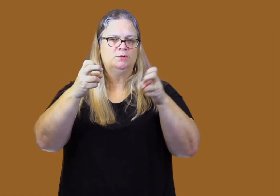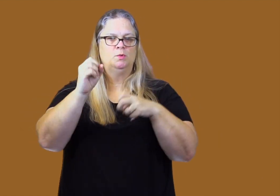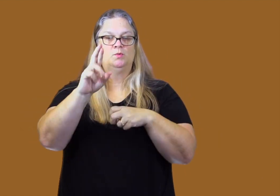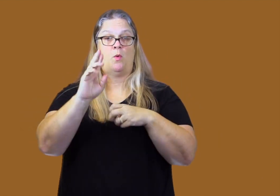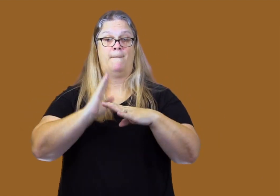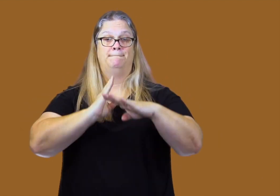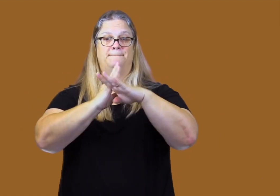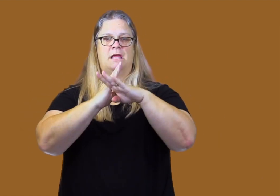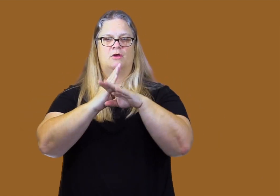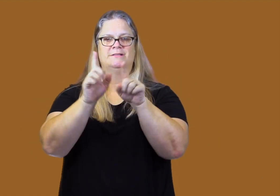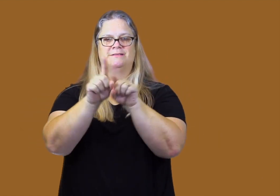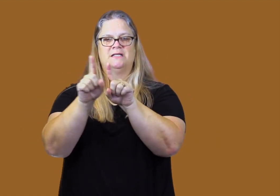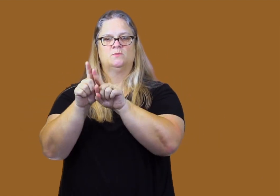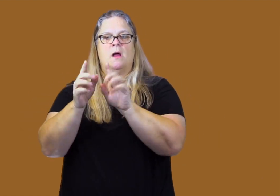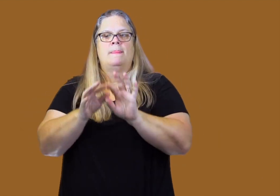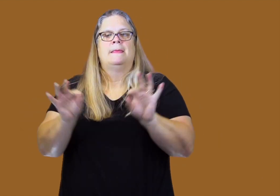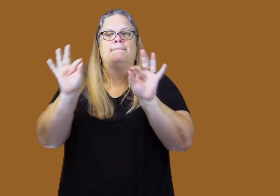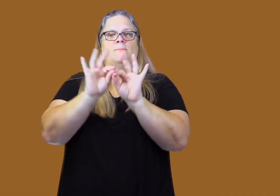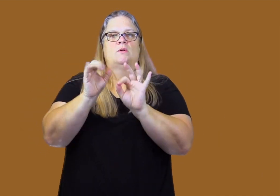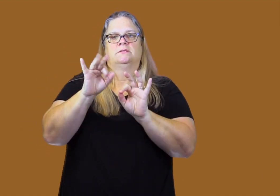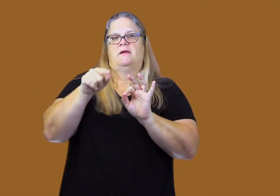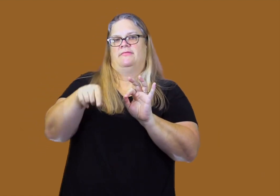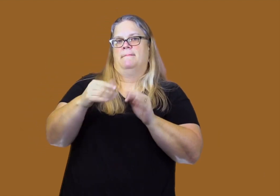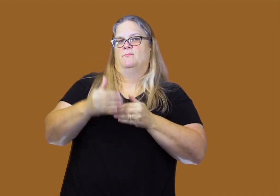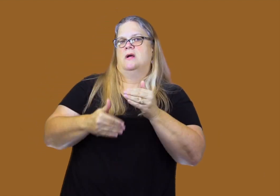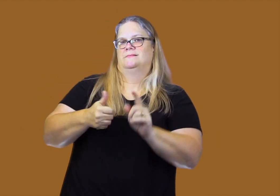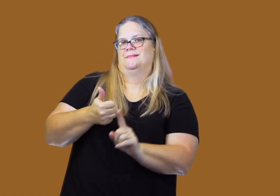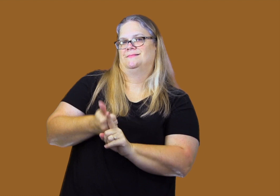or barriers as well as the importance of the process itself.